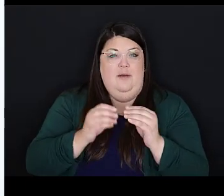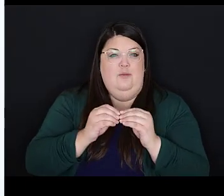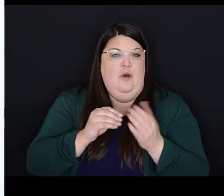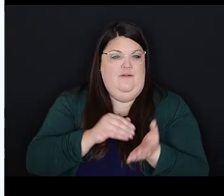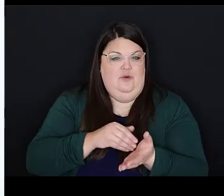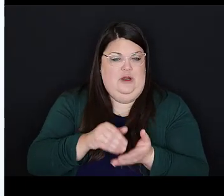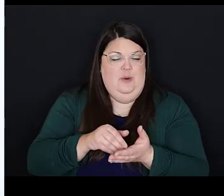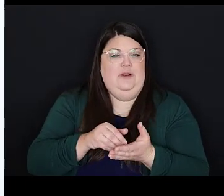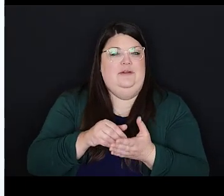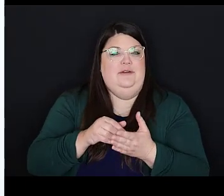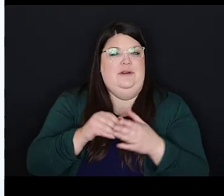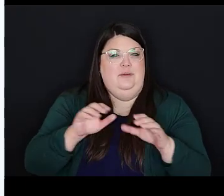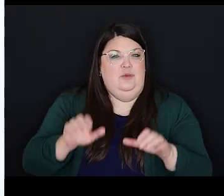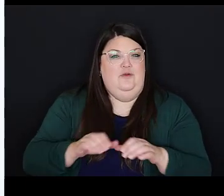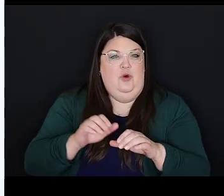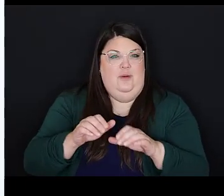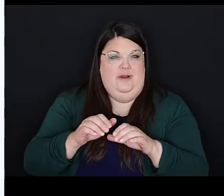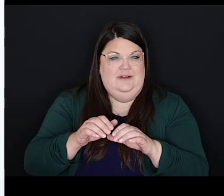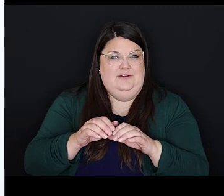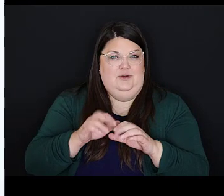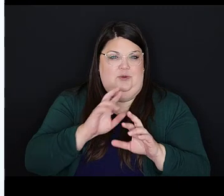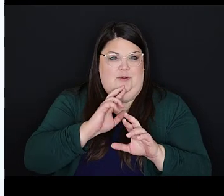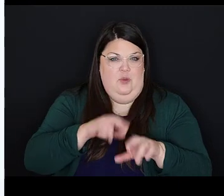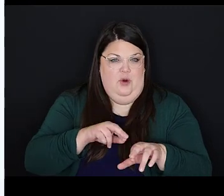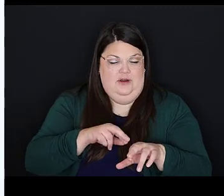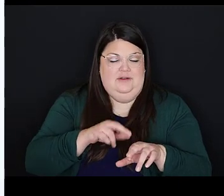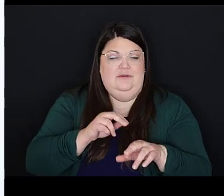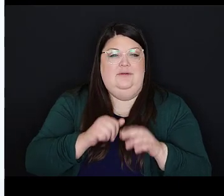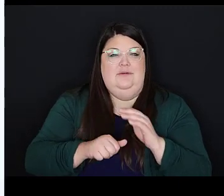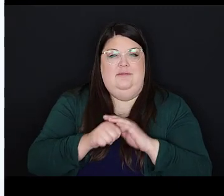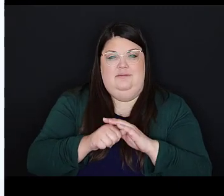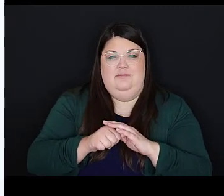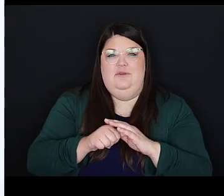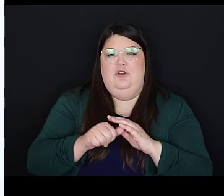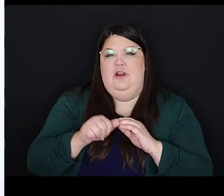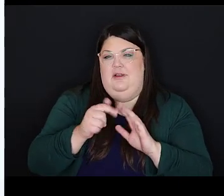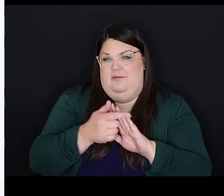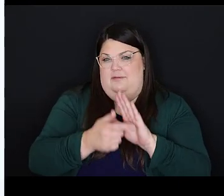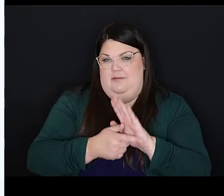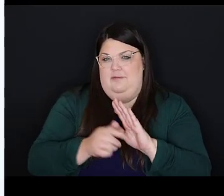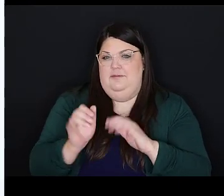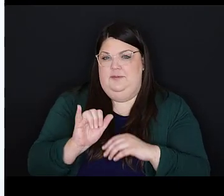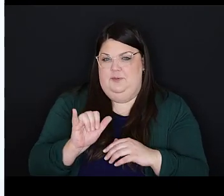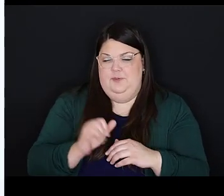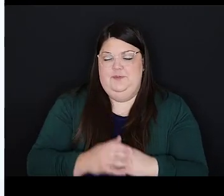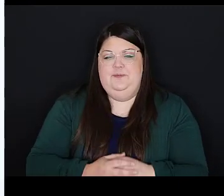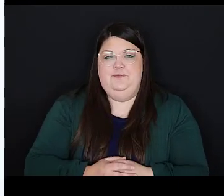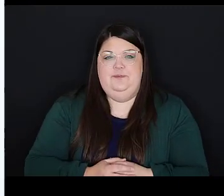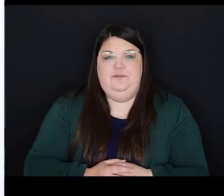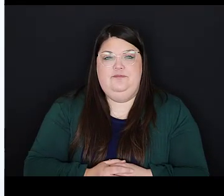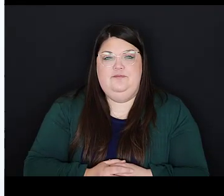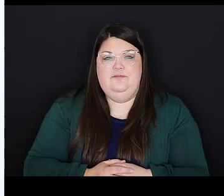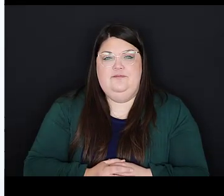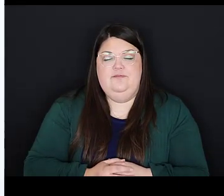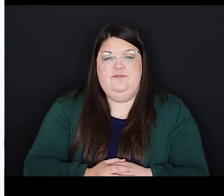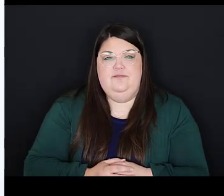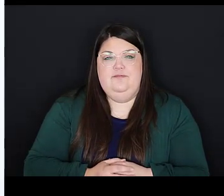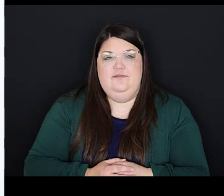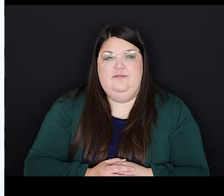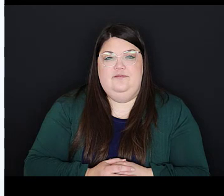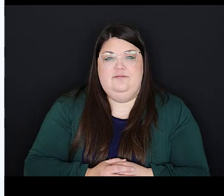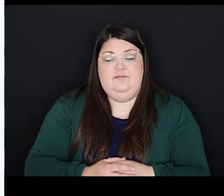performance reports under 34 C.F.R. 75.720(c). Award Administration Information,